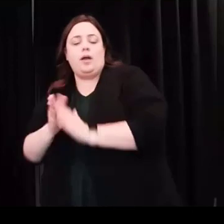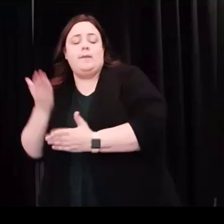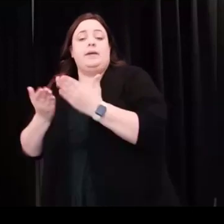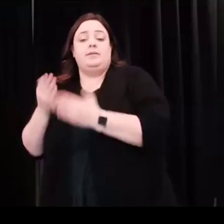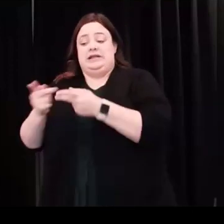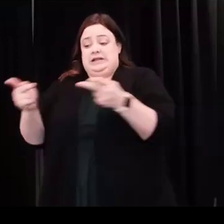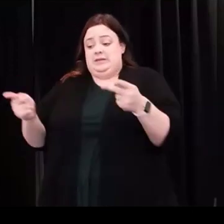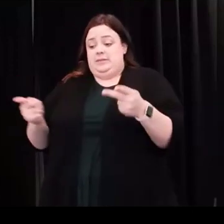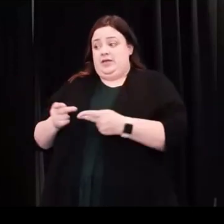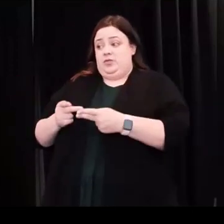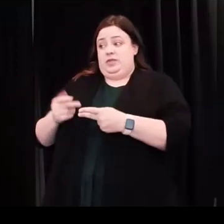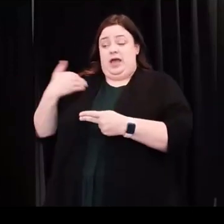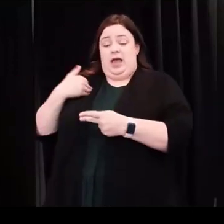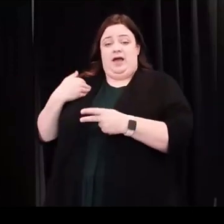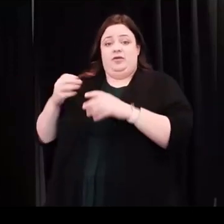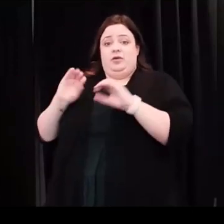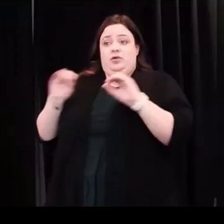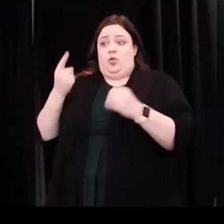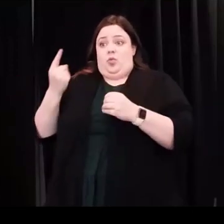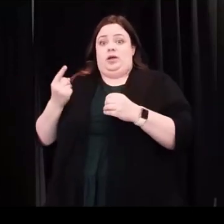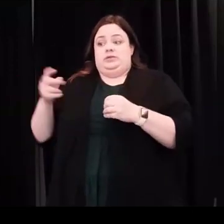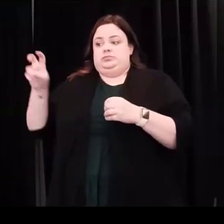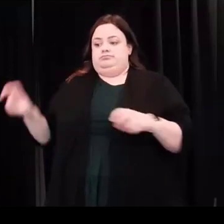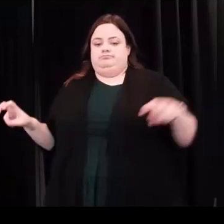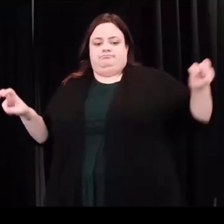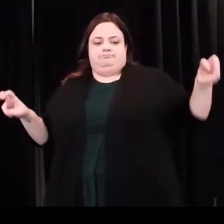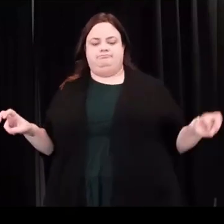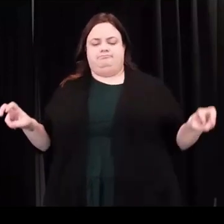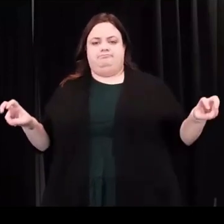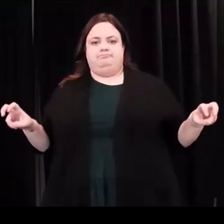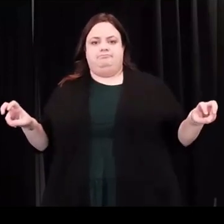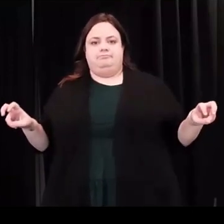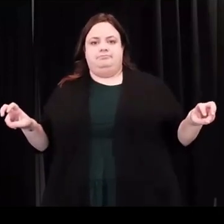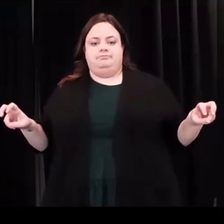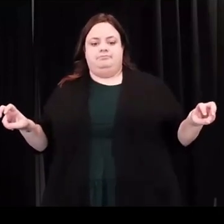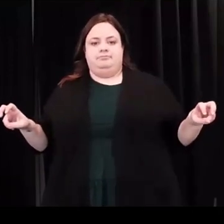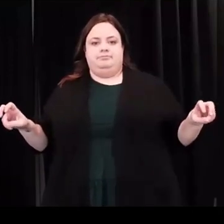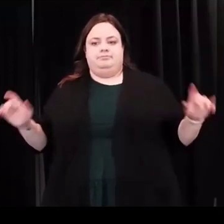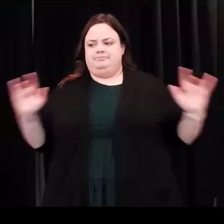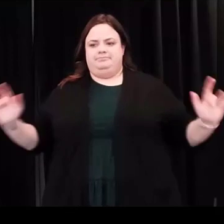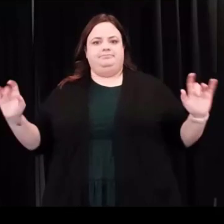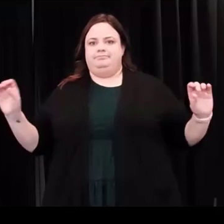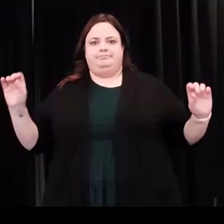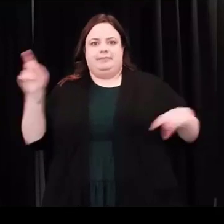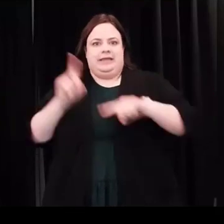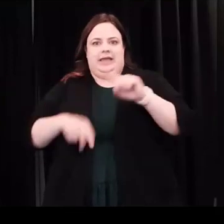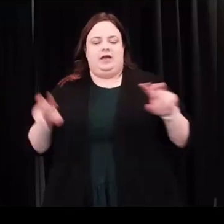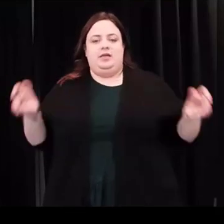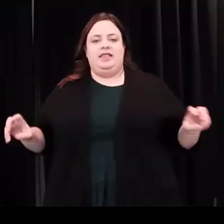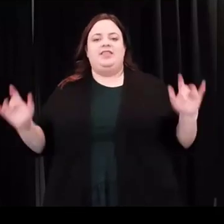a space where they have nobody sitting on right to left of them. That those are empty cubicles.